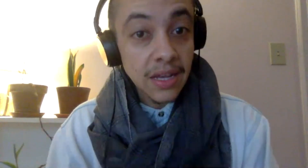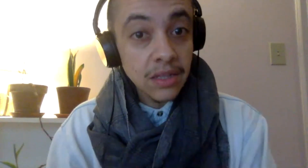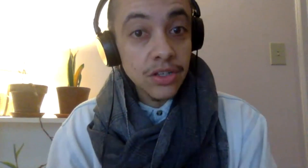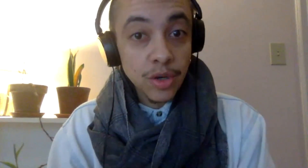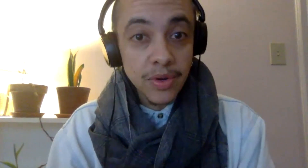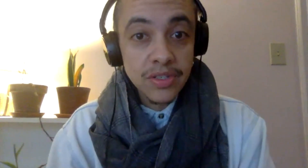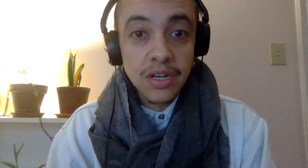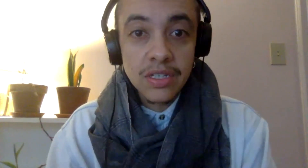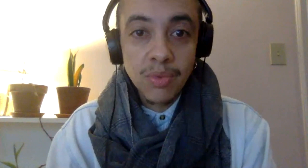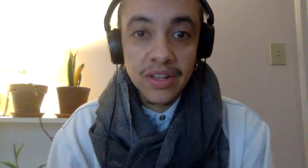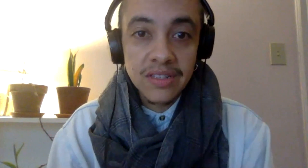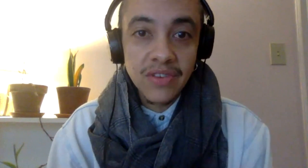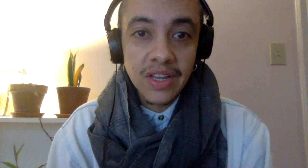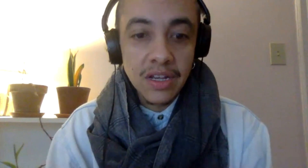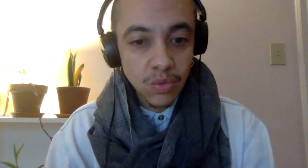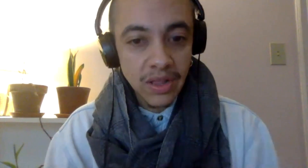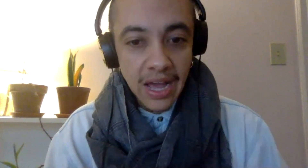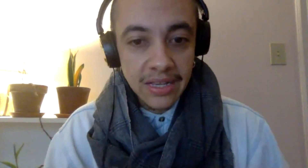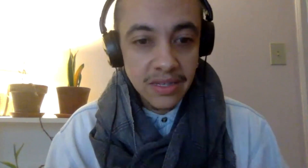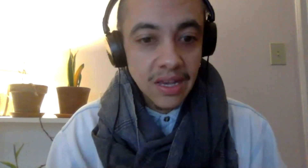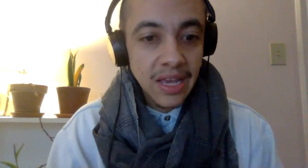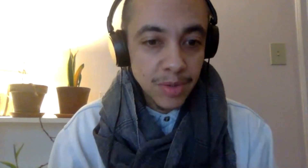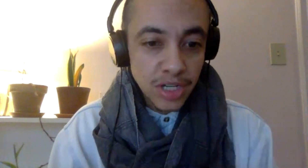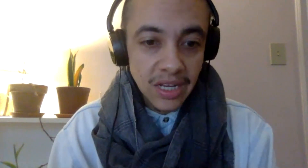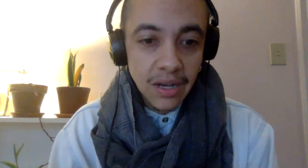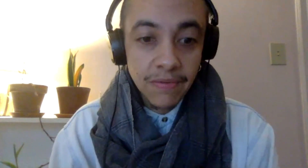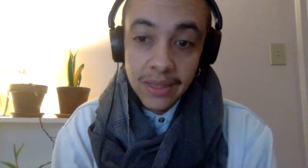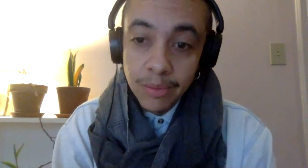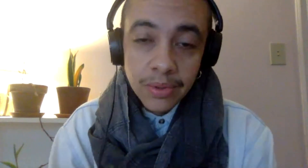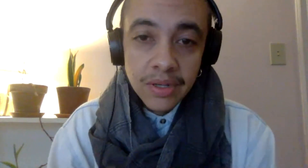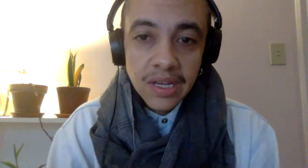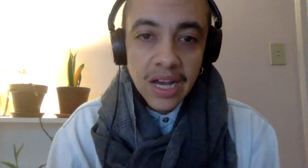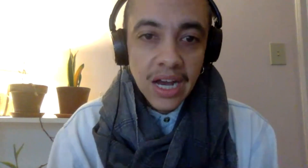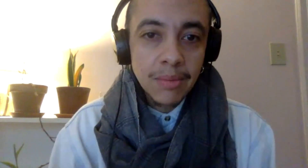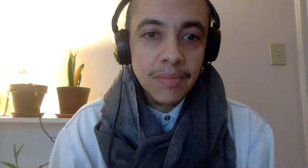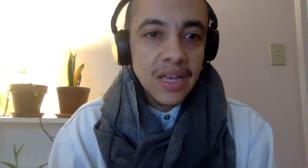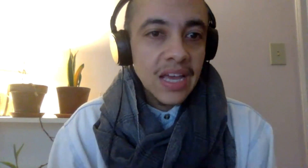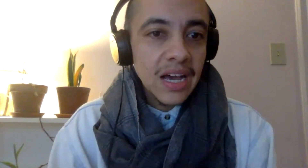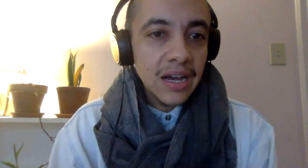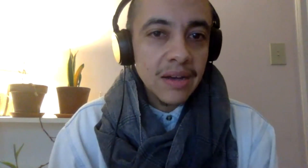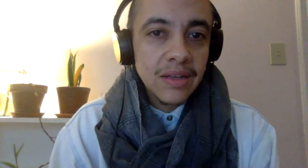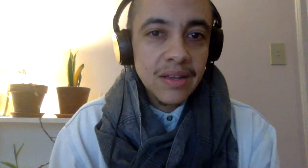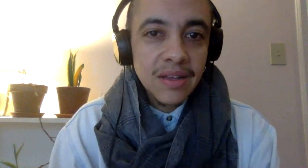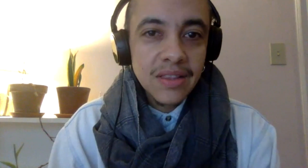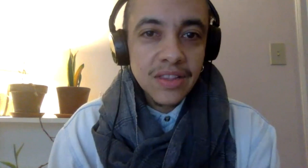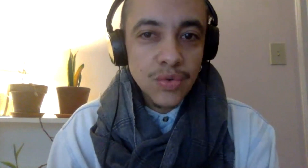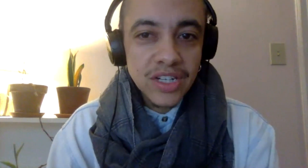interpreters here supporting this event as well as captioning available. The directions